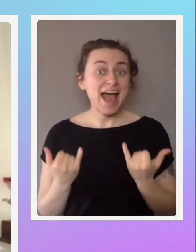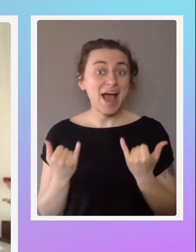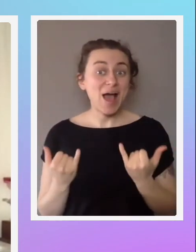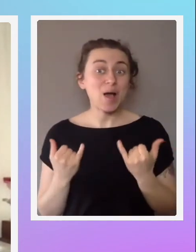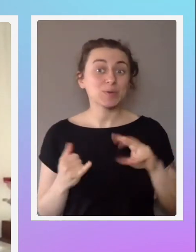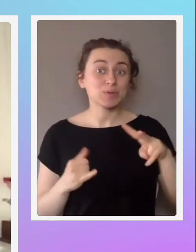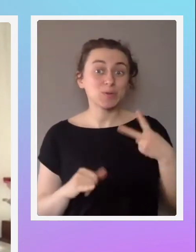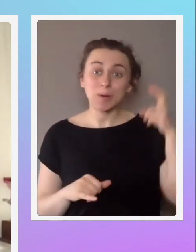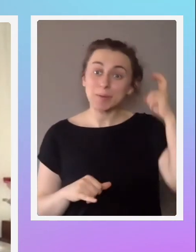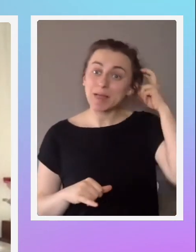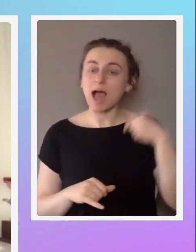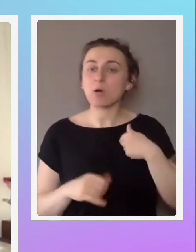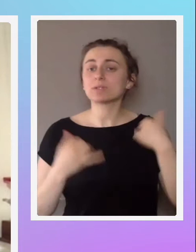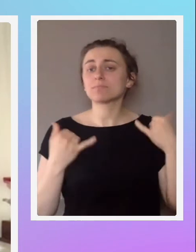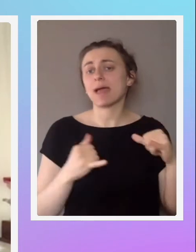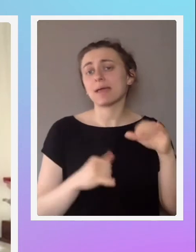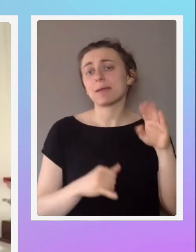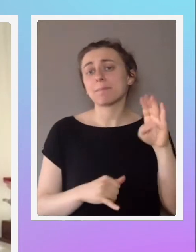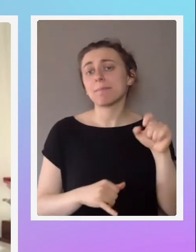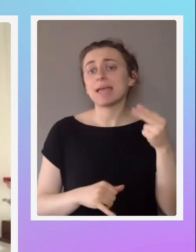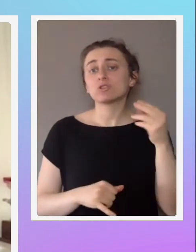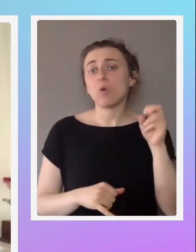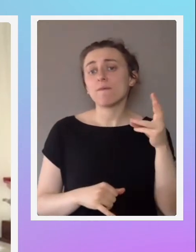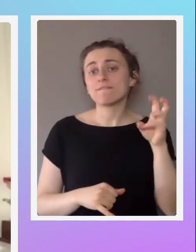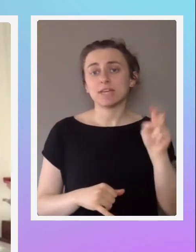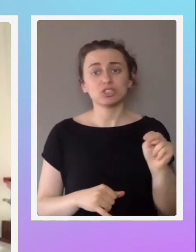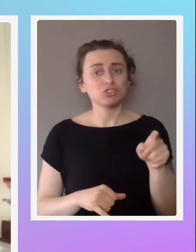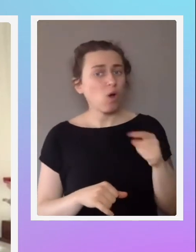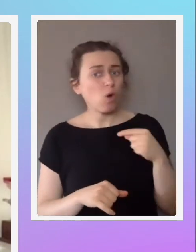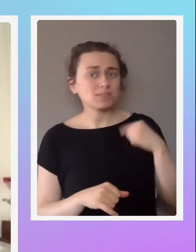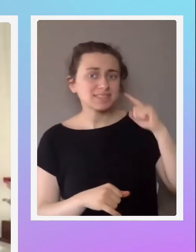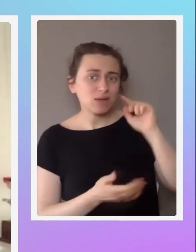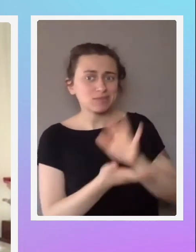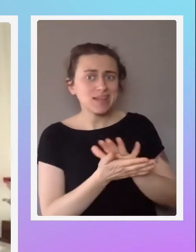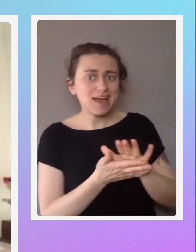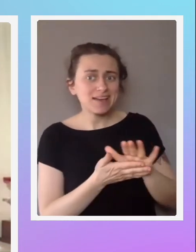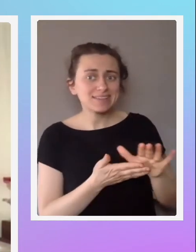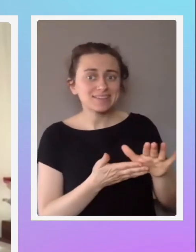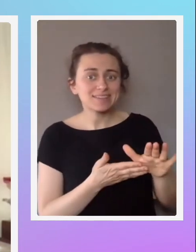and she said, "Oh, that sounds very nice." And of course we drop everything